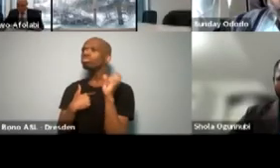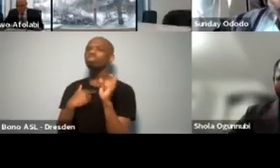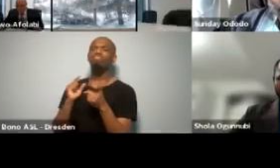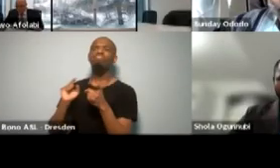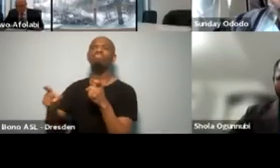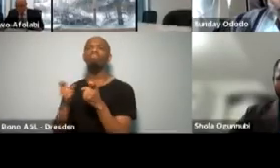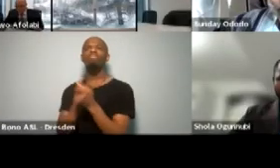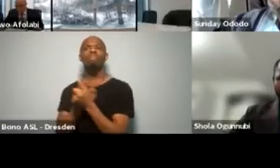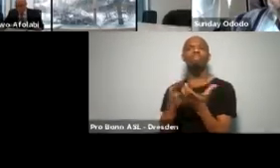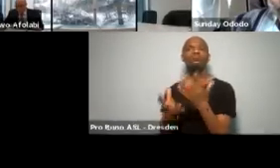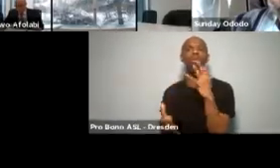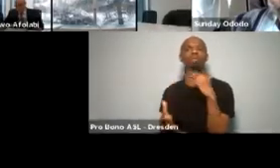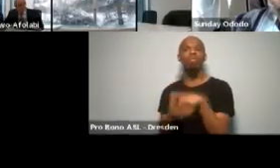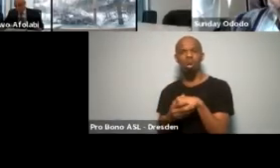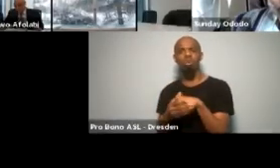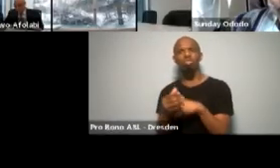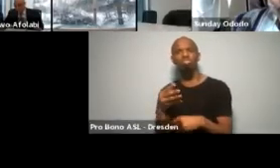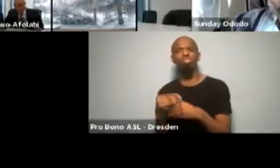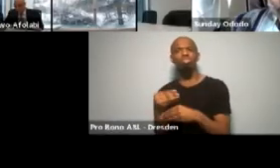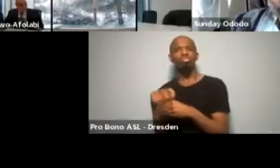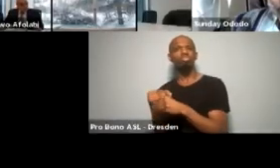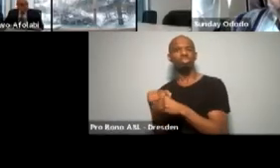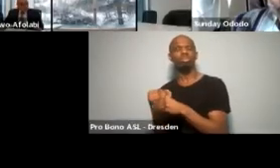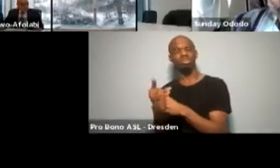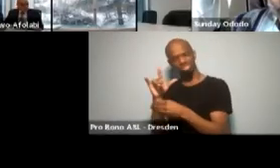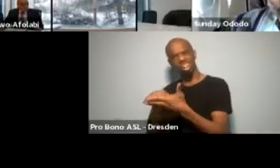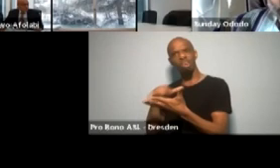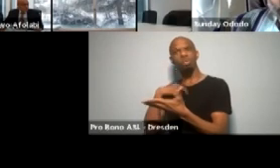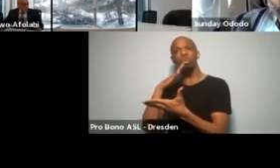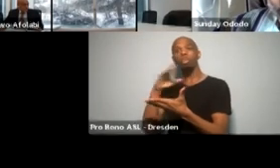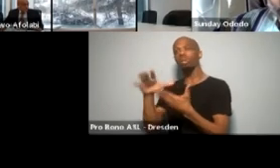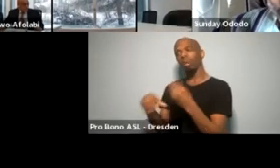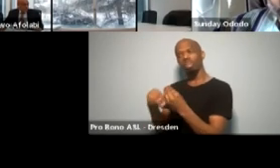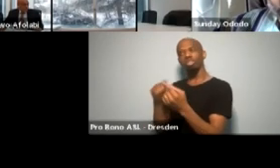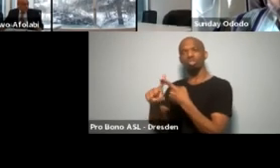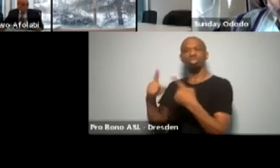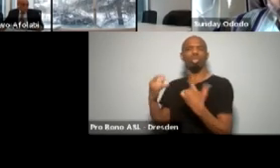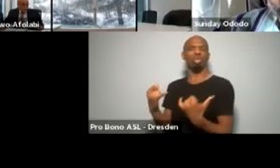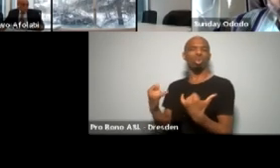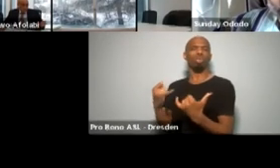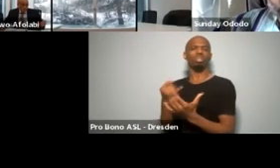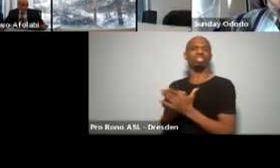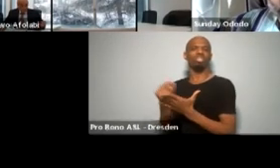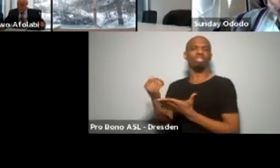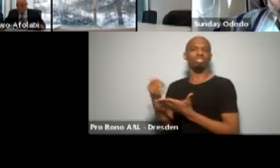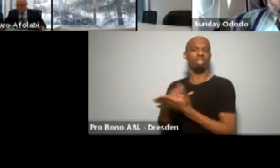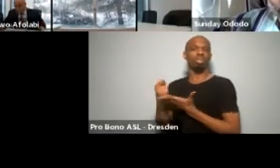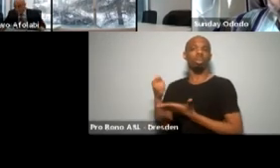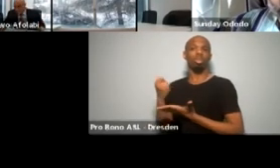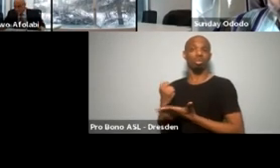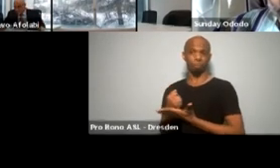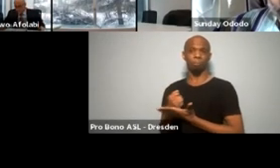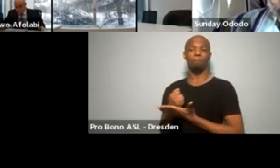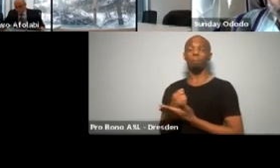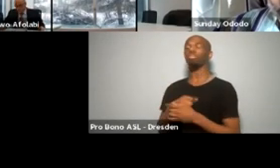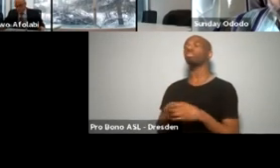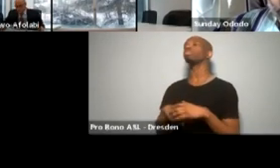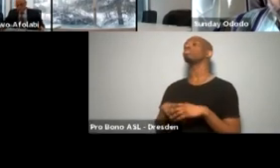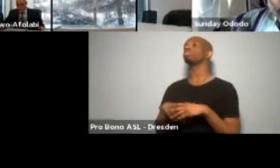it will be adding to current scholarship. When I was browsing through the book as part of preparing